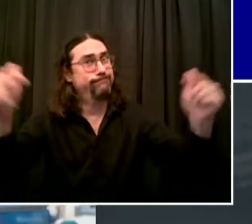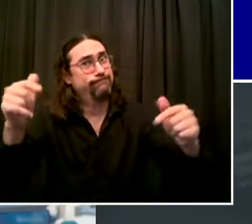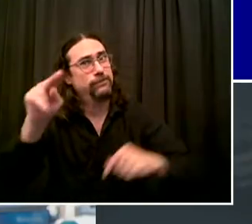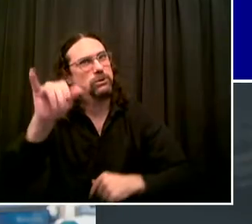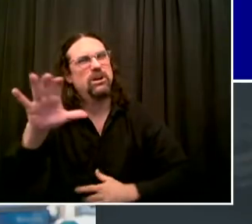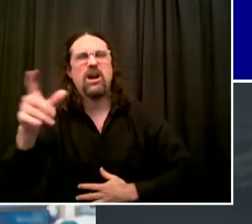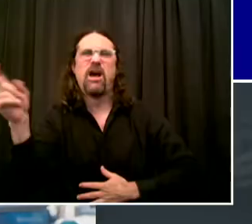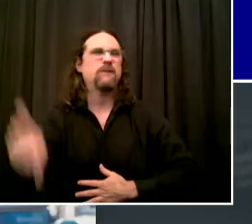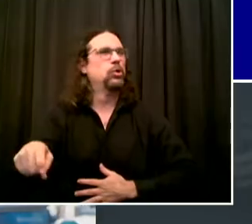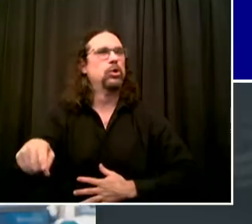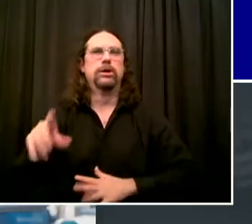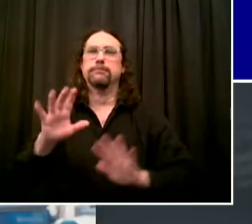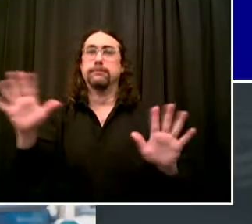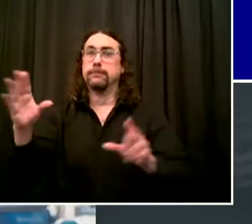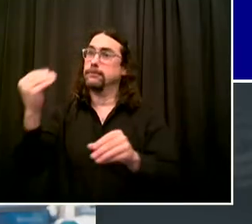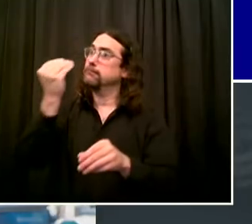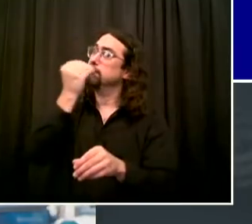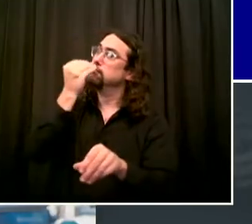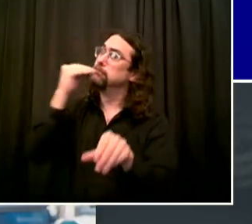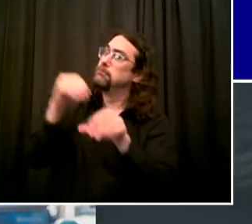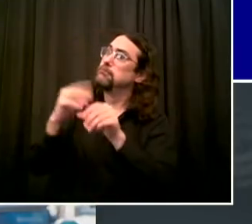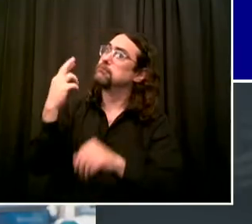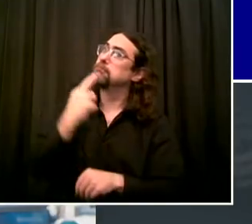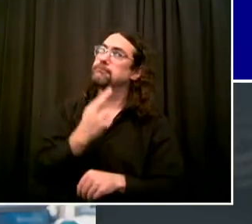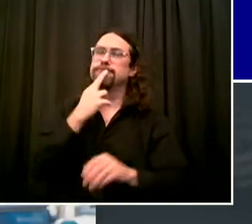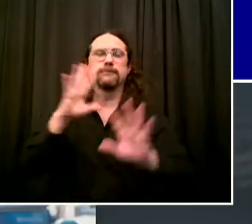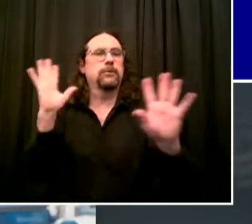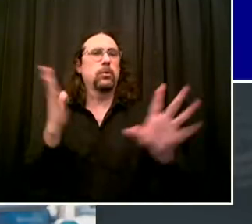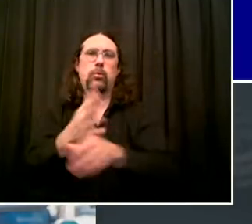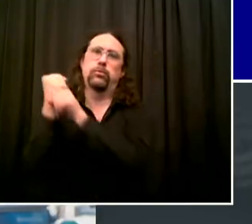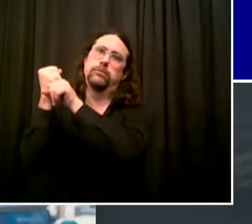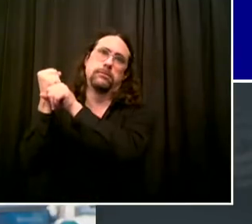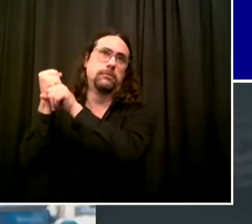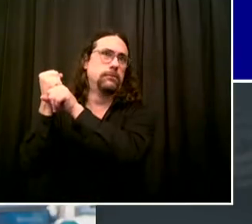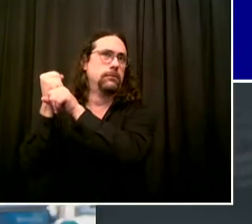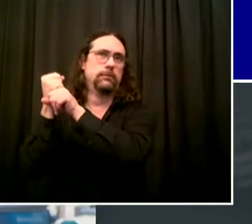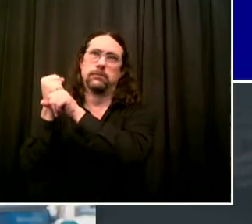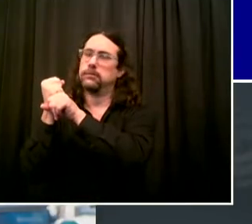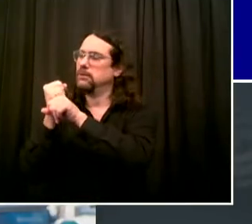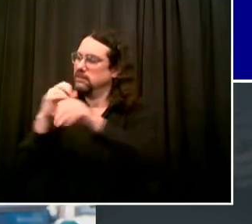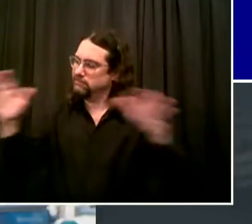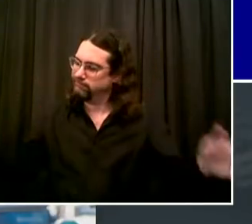IT IS THE TIM E TO DOUBLE DOWN ON OUTDOOR DINING. SO FAR WE HAVE 6600 RESTAURANTS